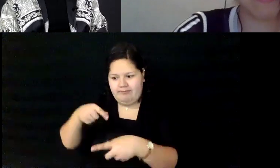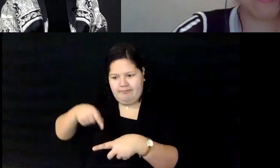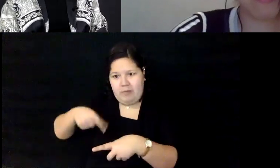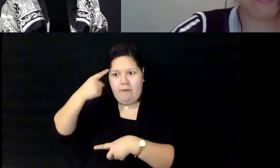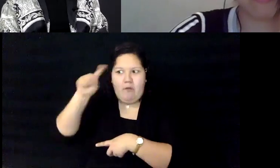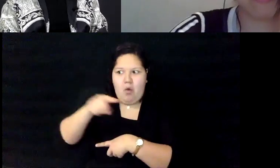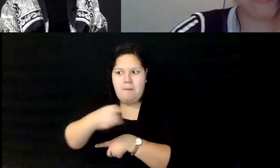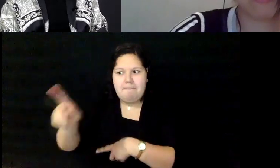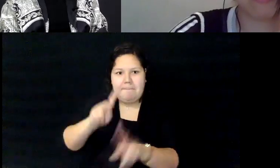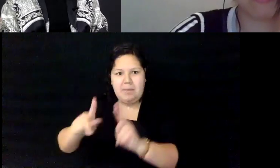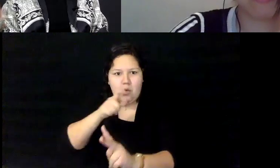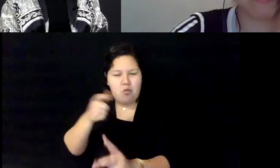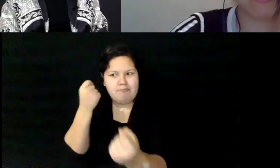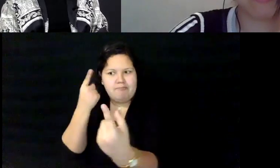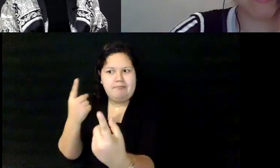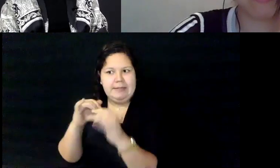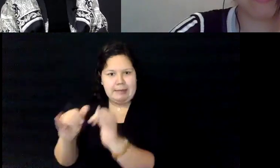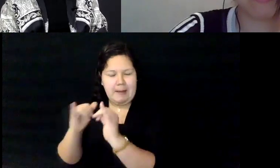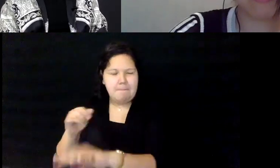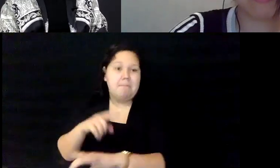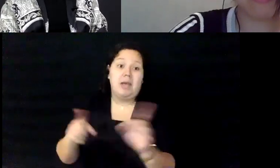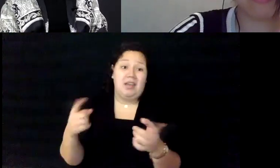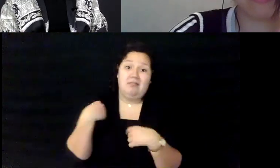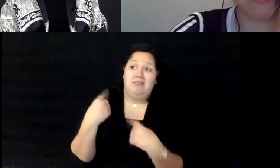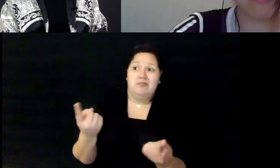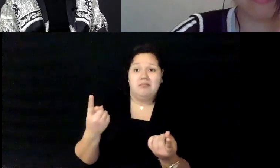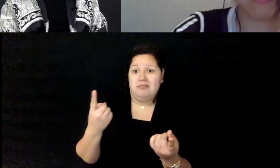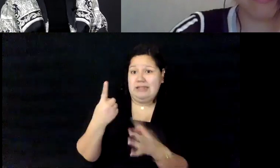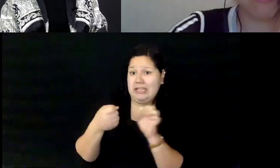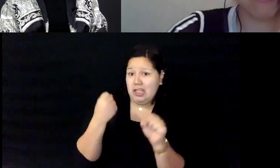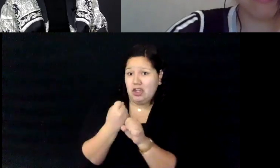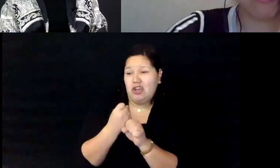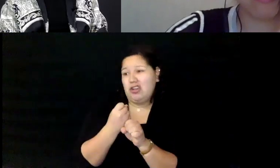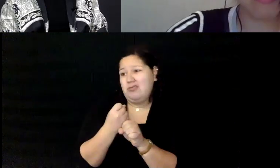But I feel like, with everything that has happened in the last year and stuff, and things that are